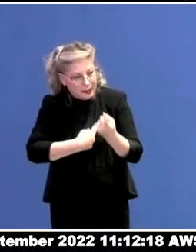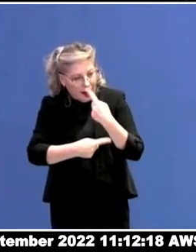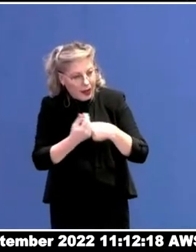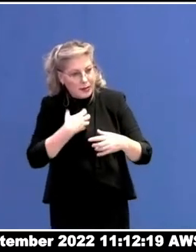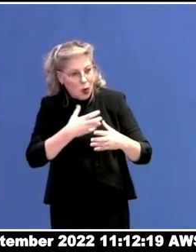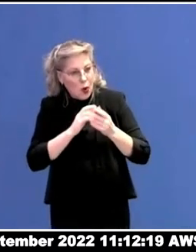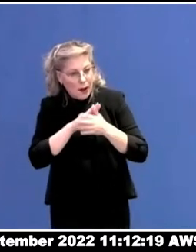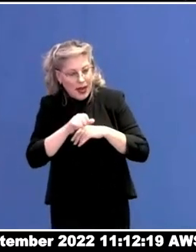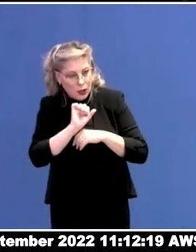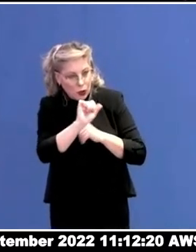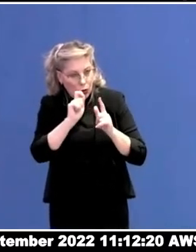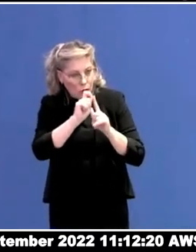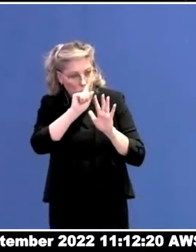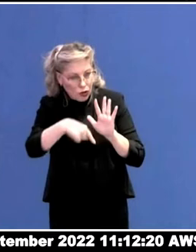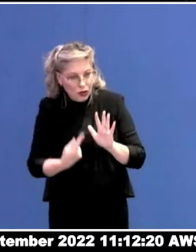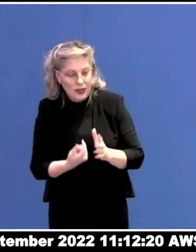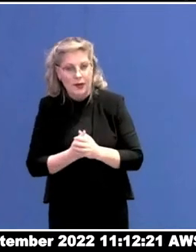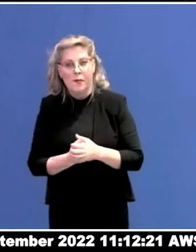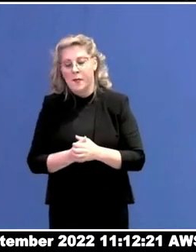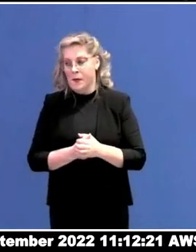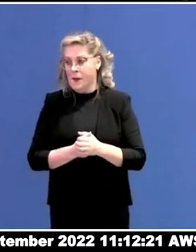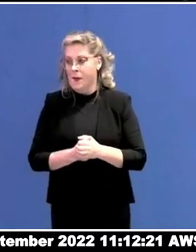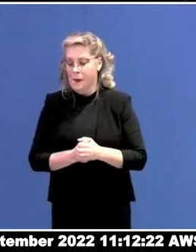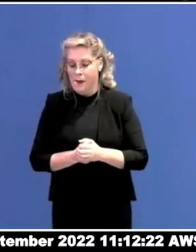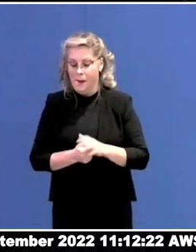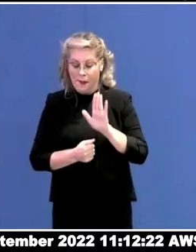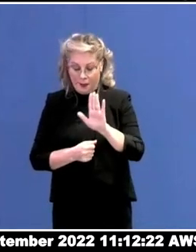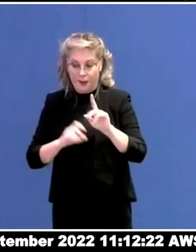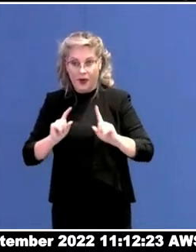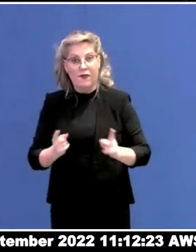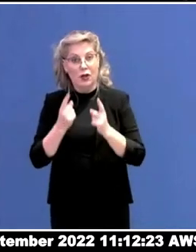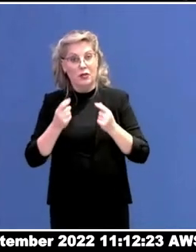Thank you for that. Firstly, I would like to acknowledge the Country that we are on today as Whadjuk